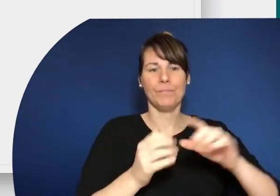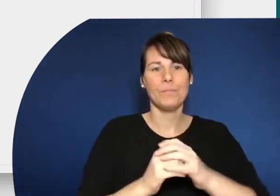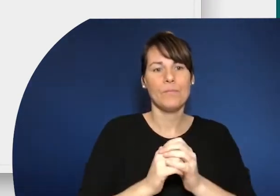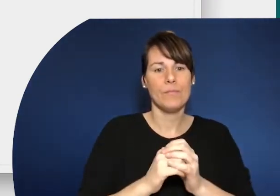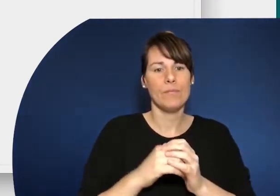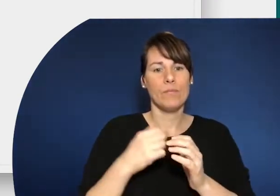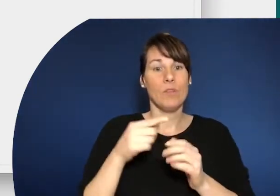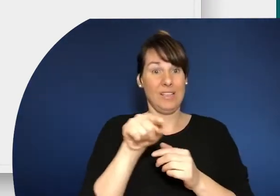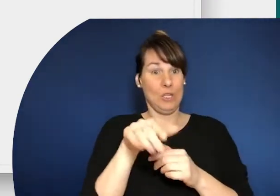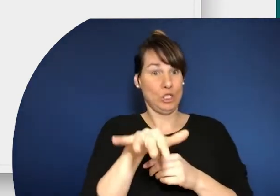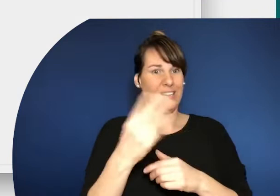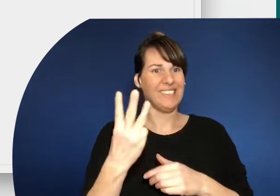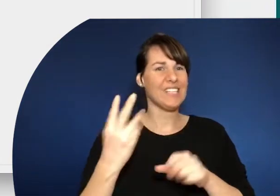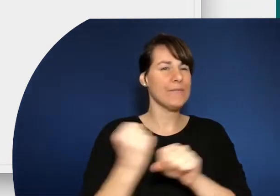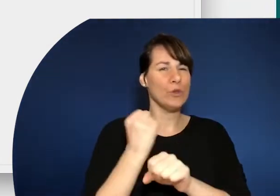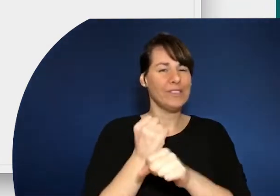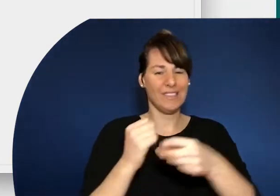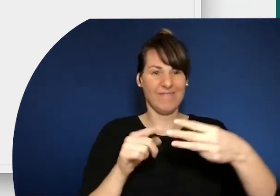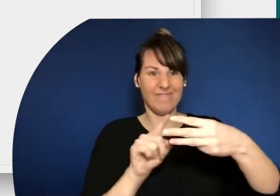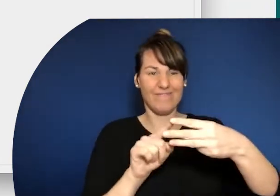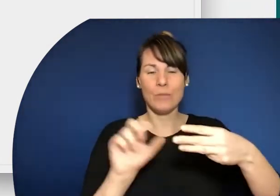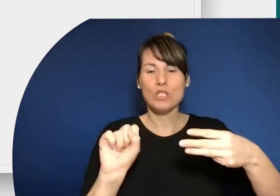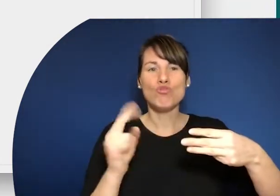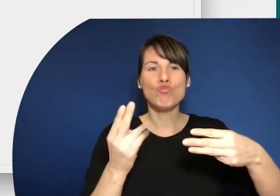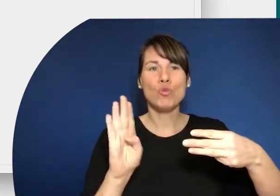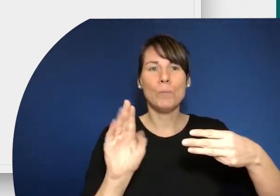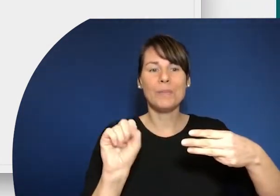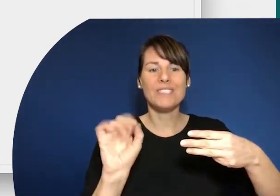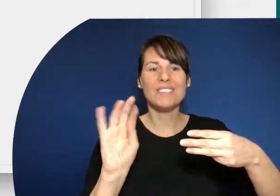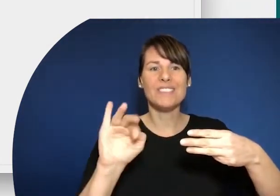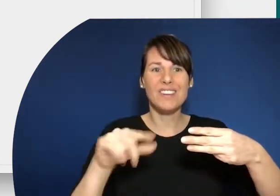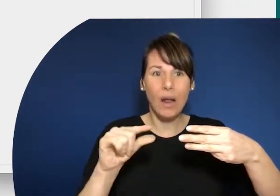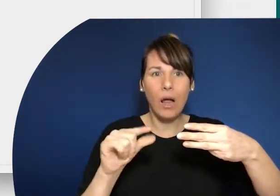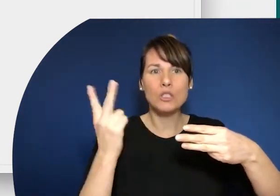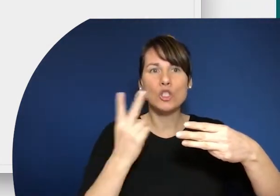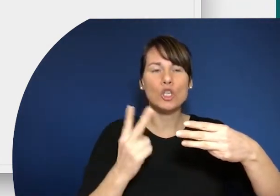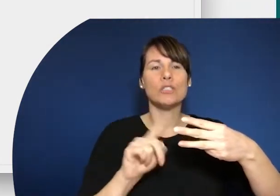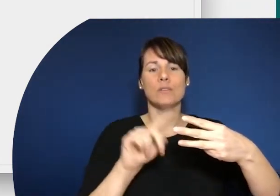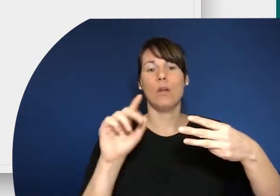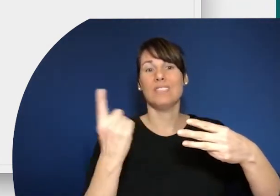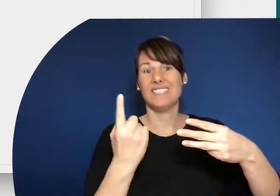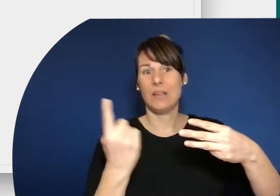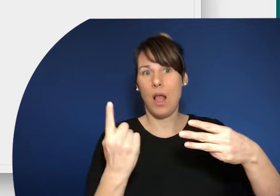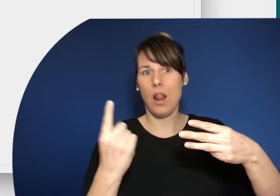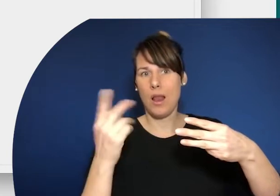and it will have three functions. Substring search, single layer search and multiple layers search.